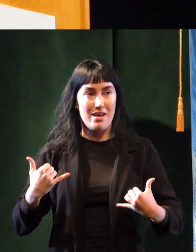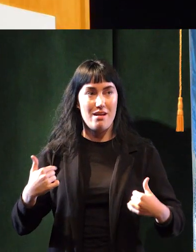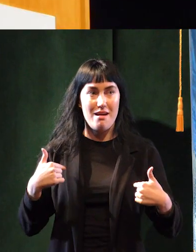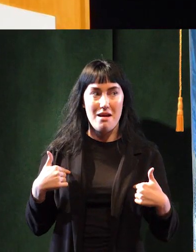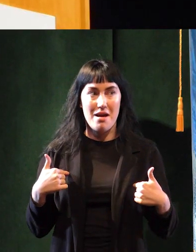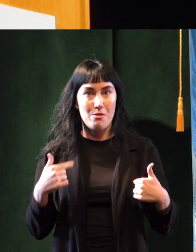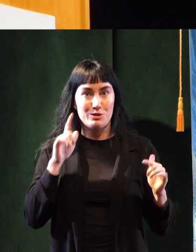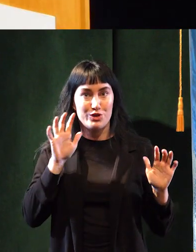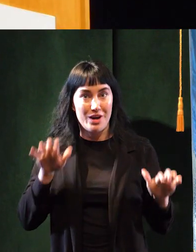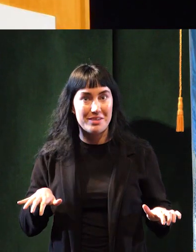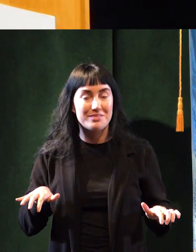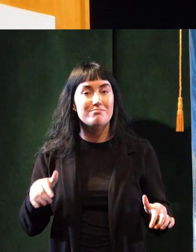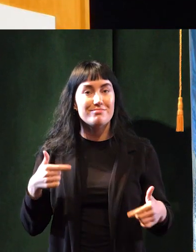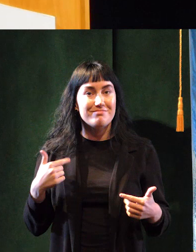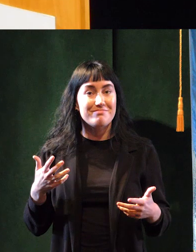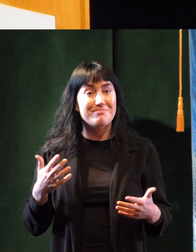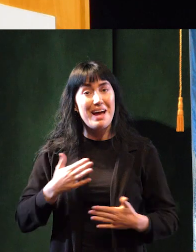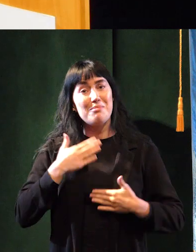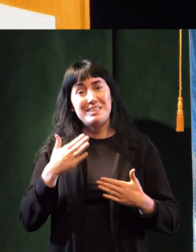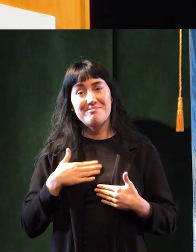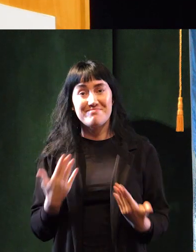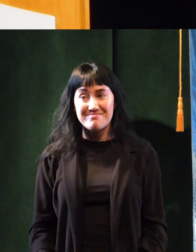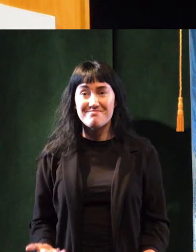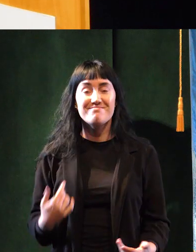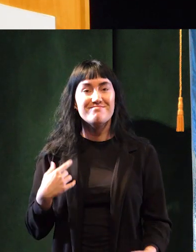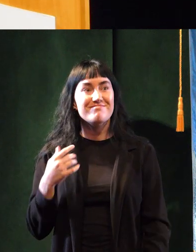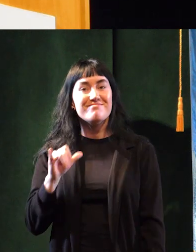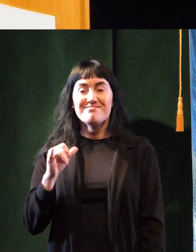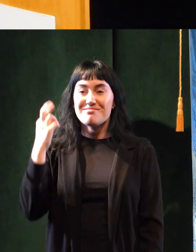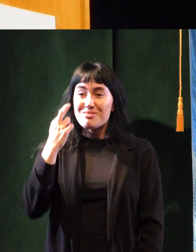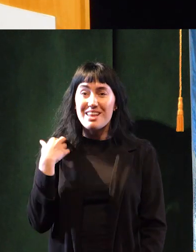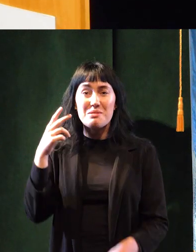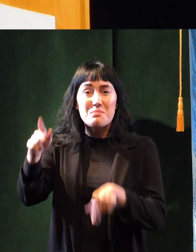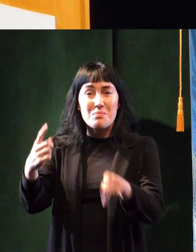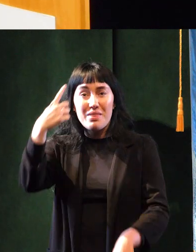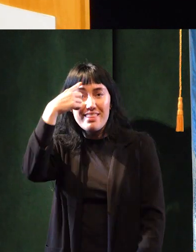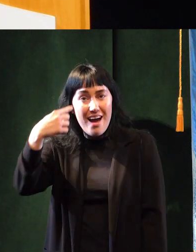the keynote speaker today I was a little shocked and a lot happy to realize a